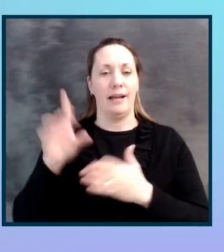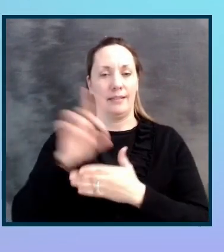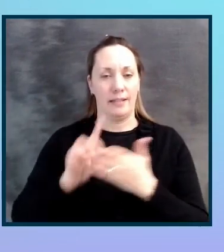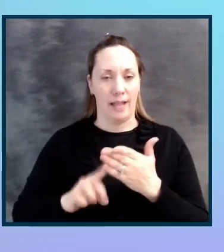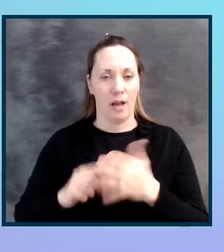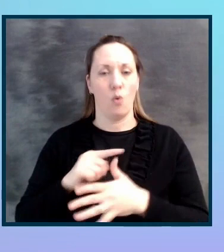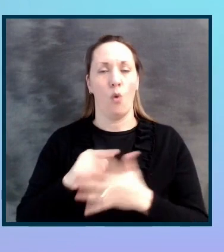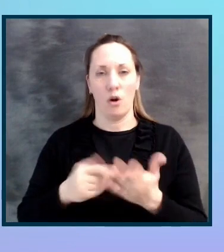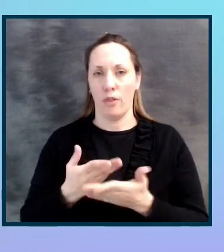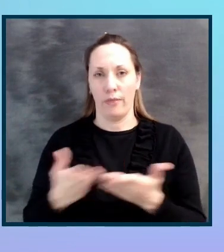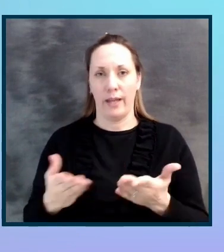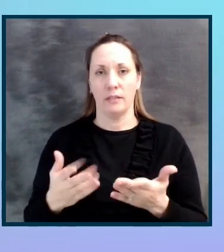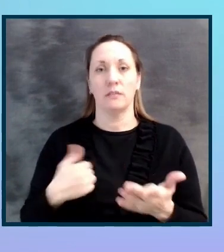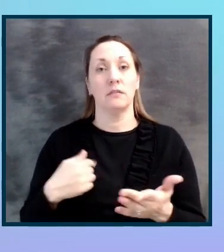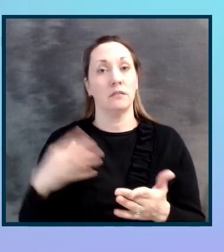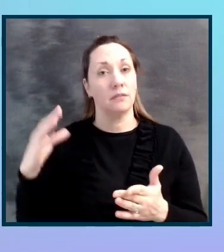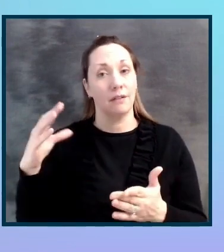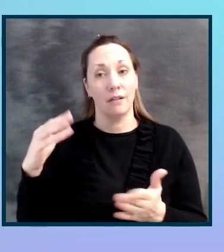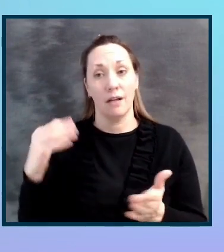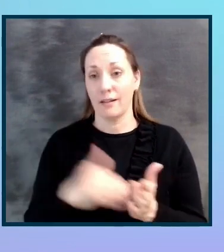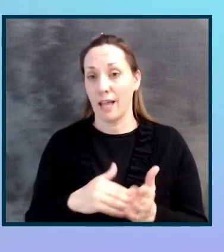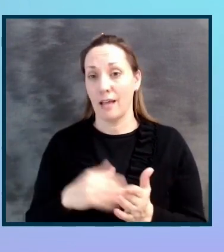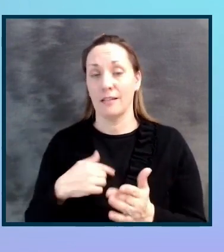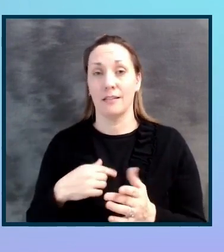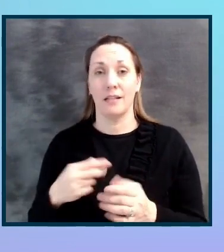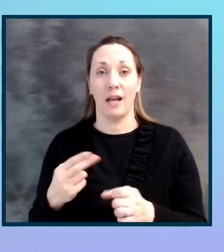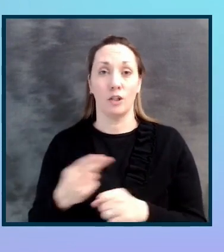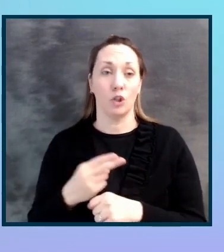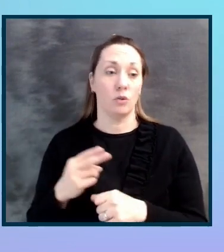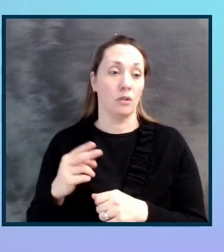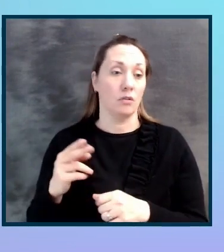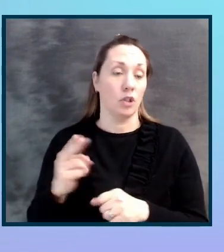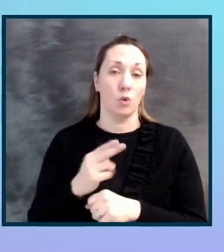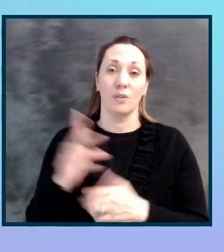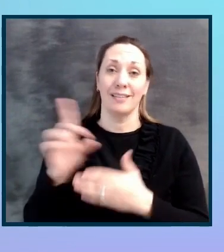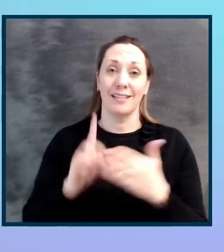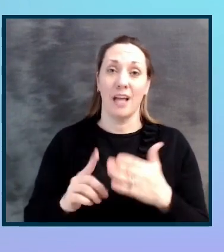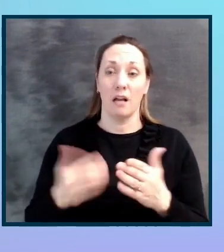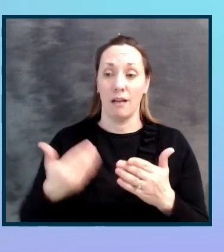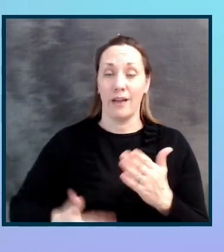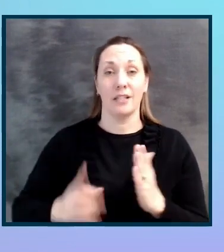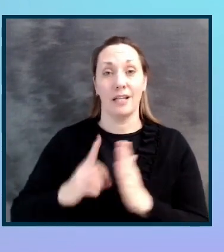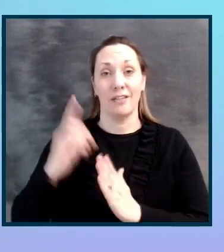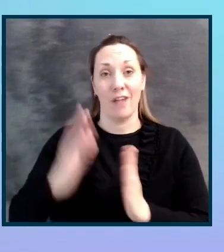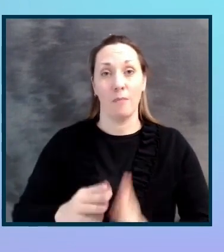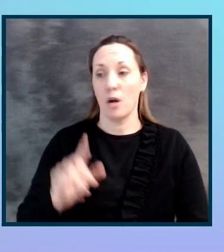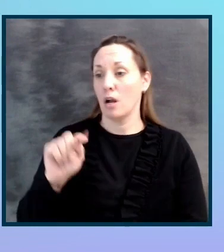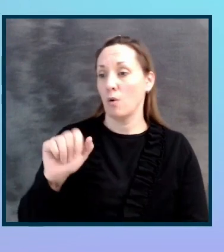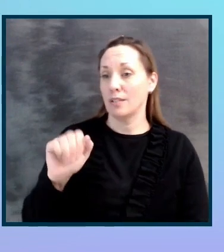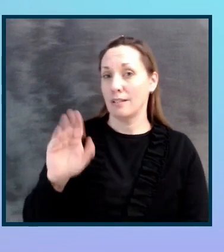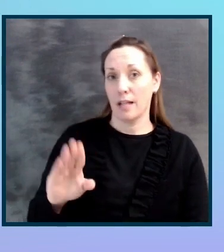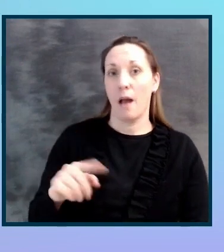'Cause again, I consumed designs when I was a developer that it was like a tab, but I wasn't given any